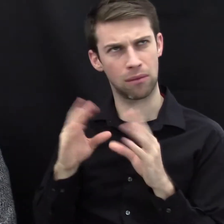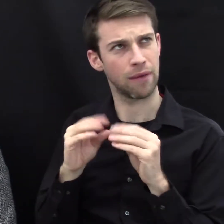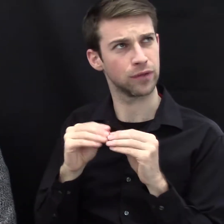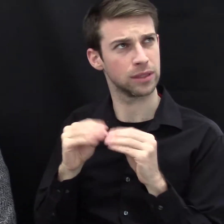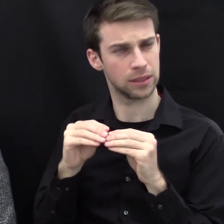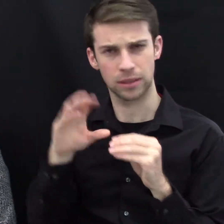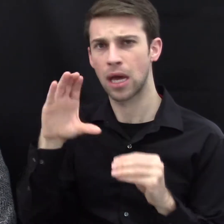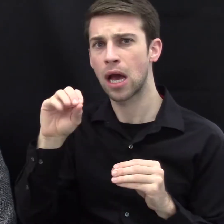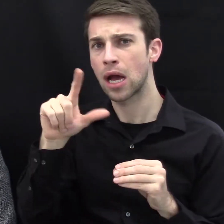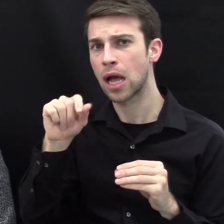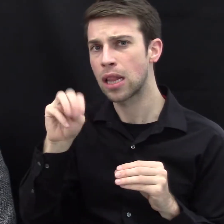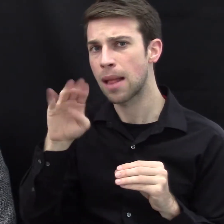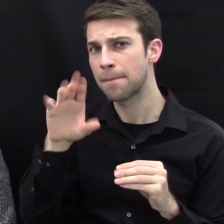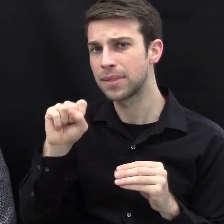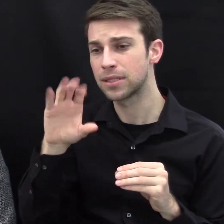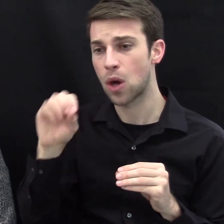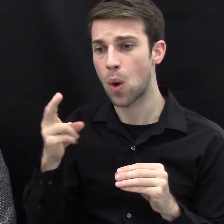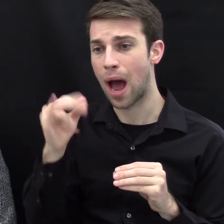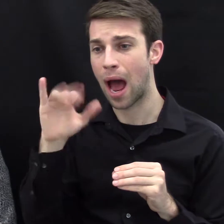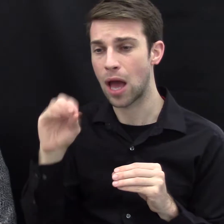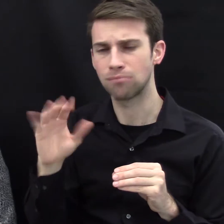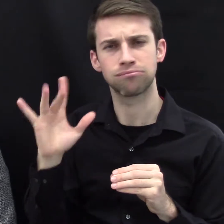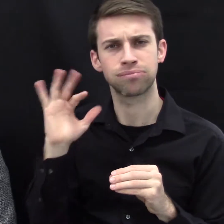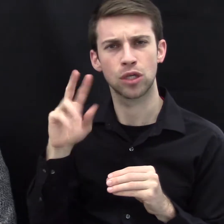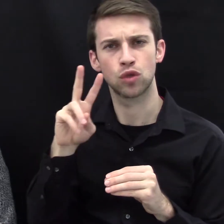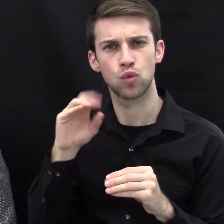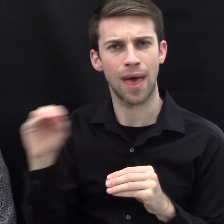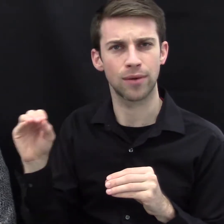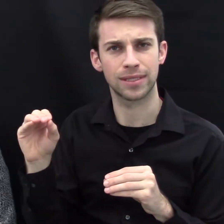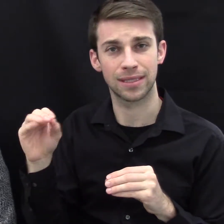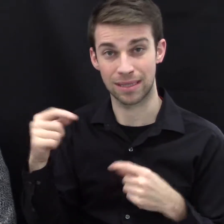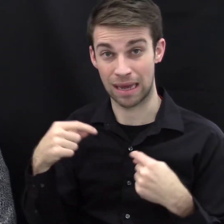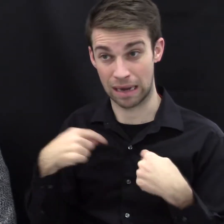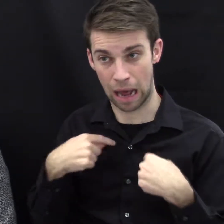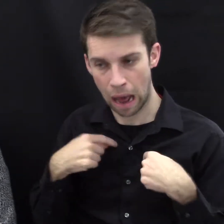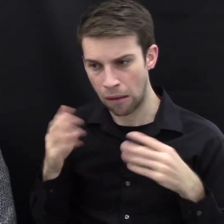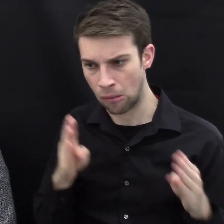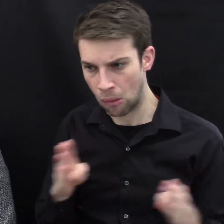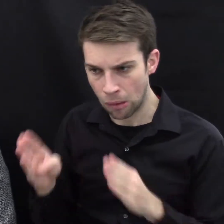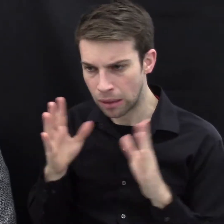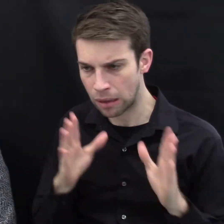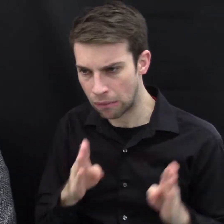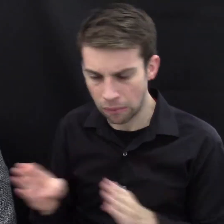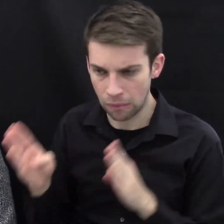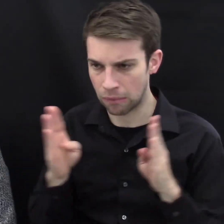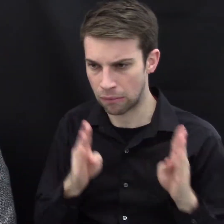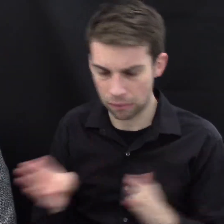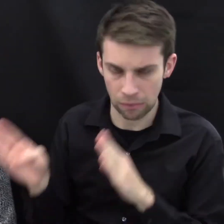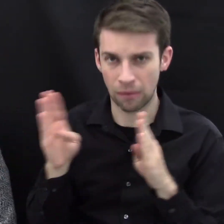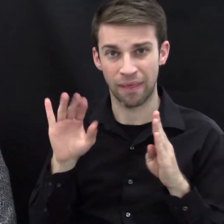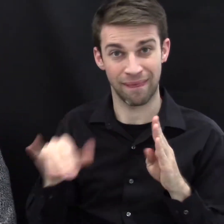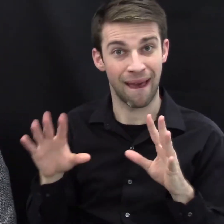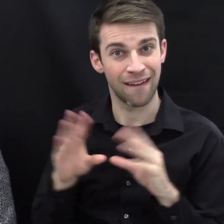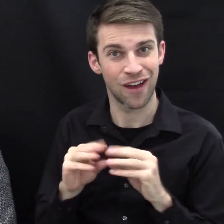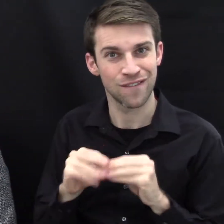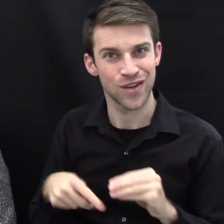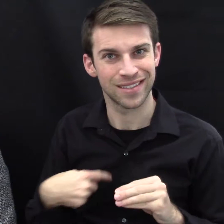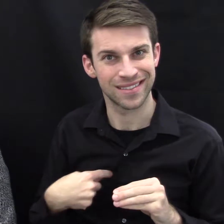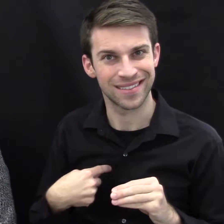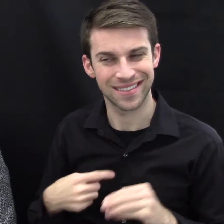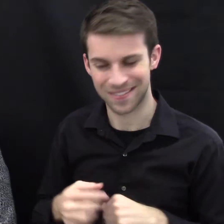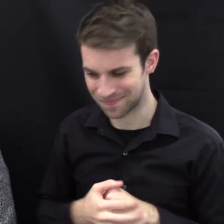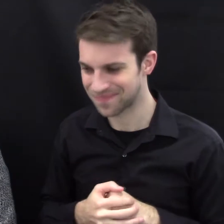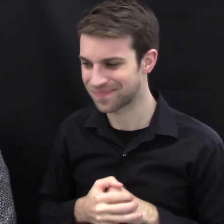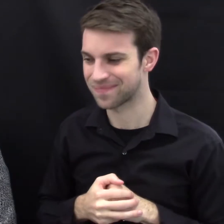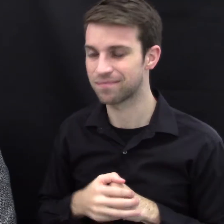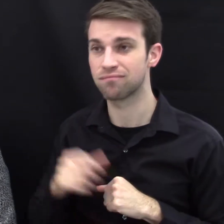2000 and I was one of the key organizers of that conference. So, and then we decided to